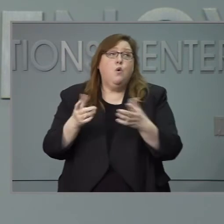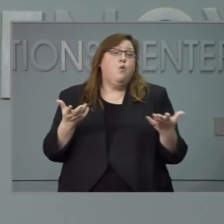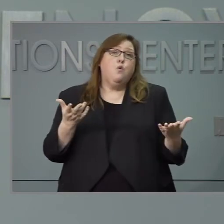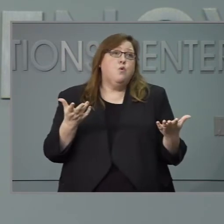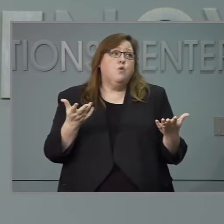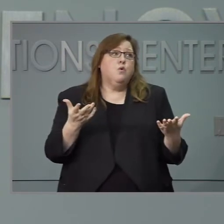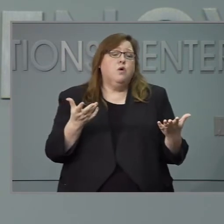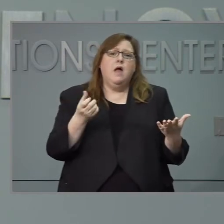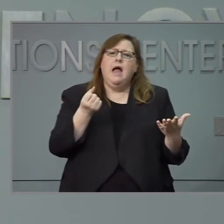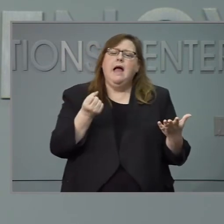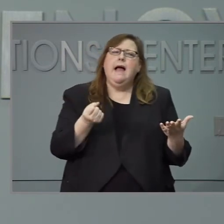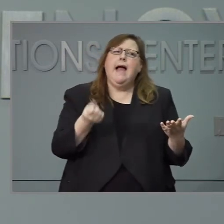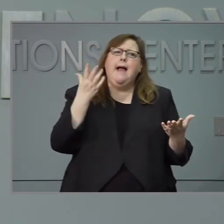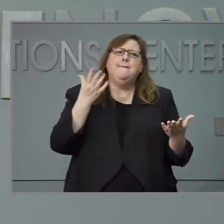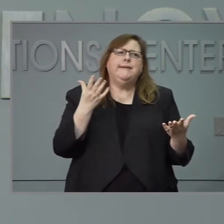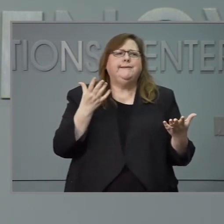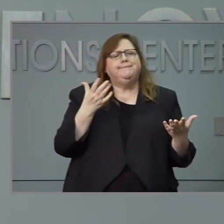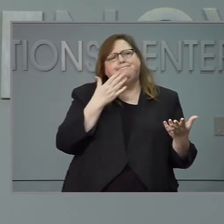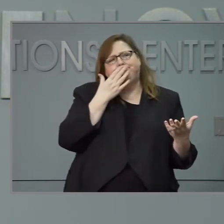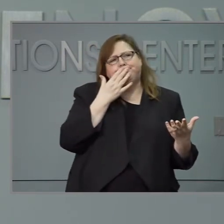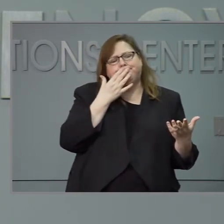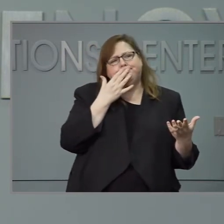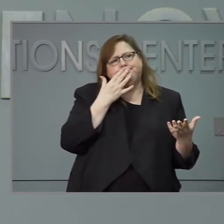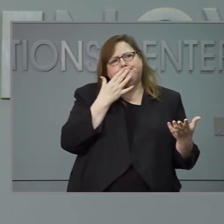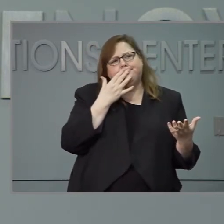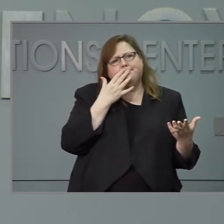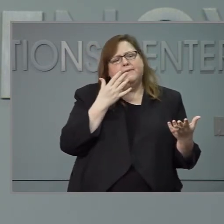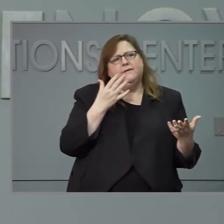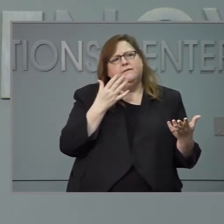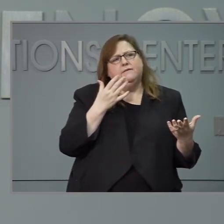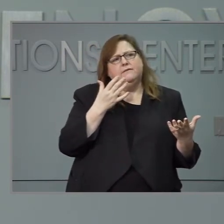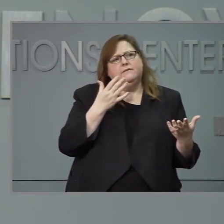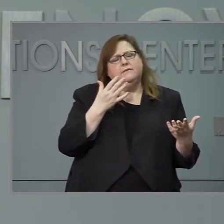ENMIENDA EN ESA JUNTA ESTATAL, PARA PERMITIR QUE LOS CONDADOS